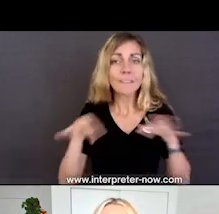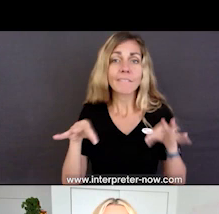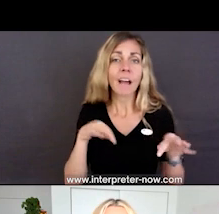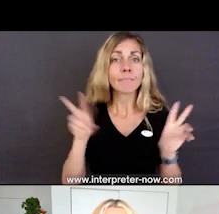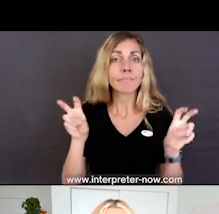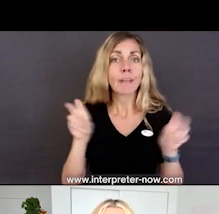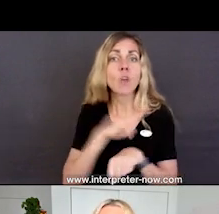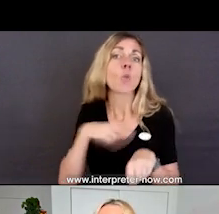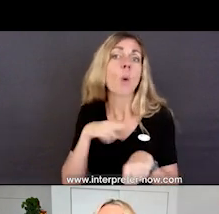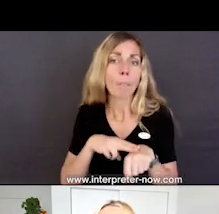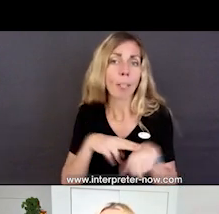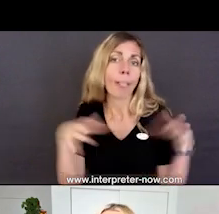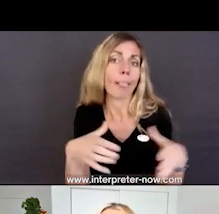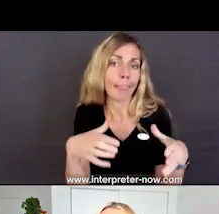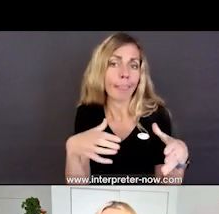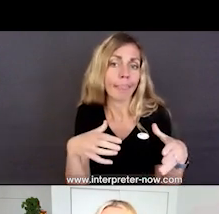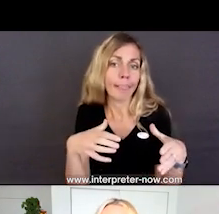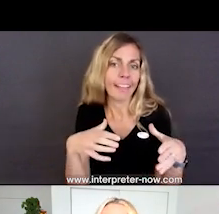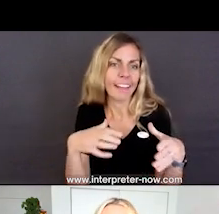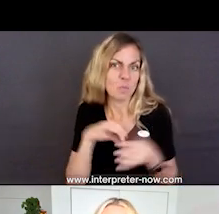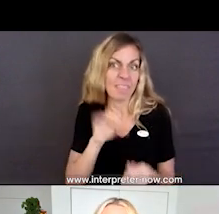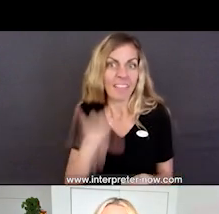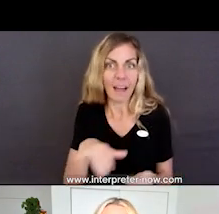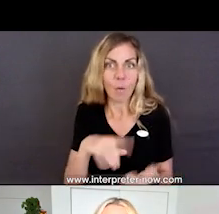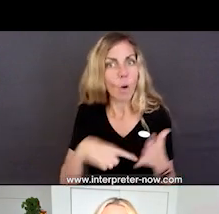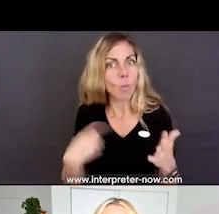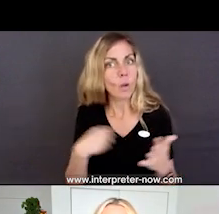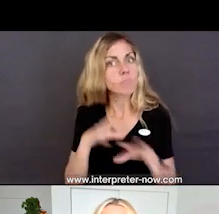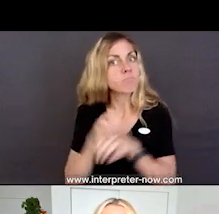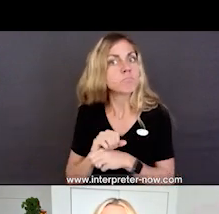and we start to define what is normal around that.